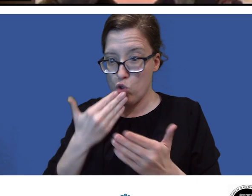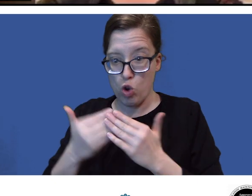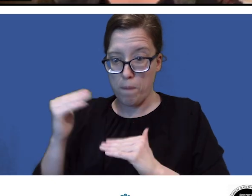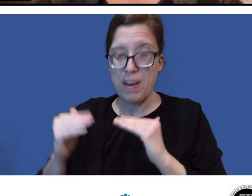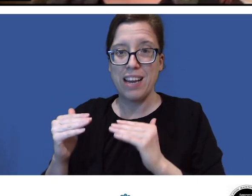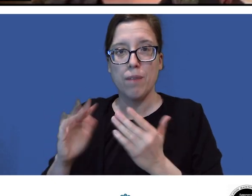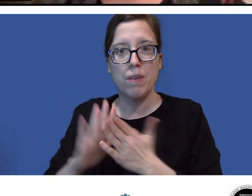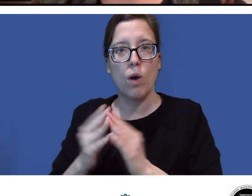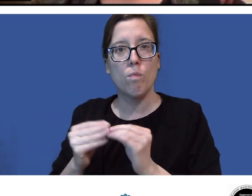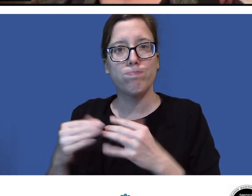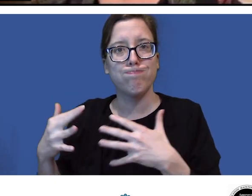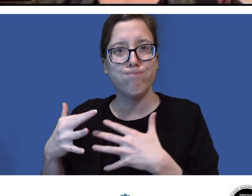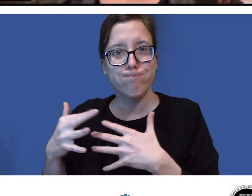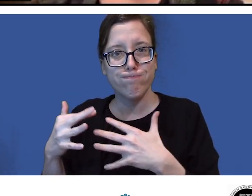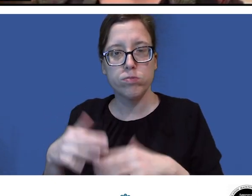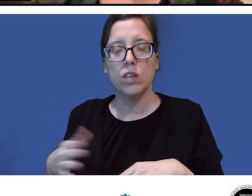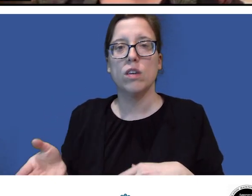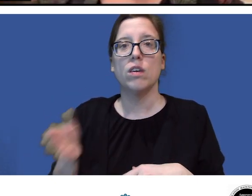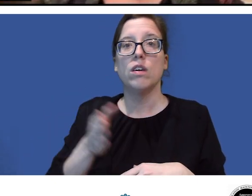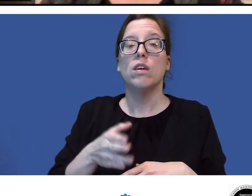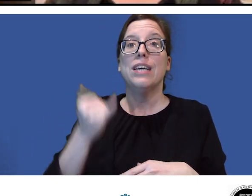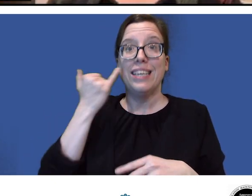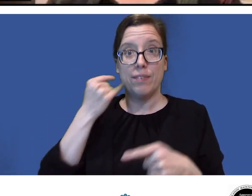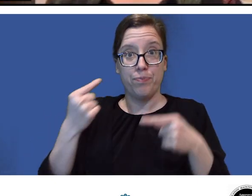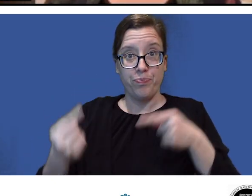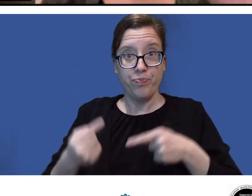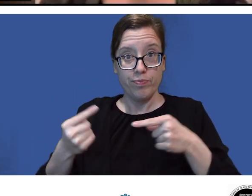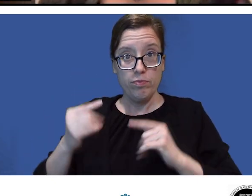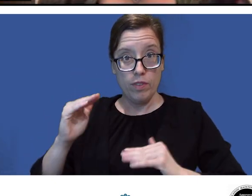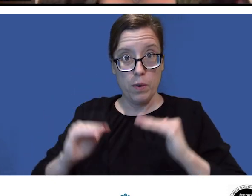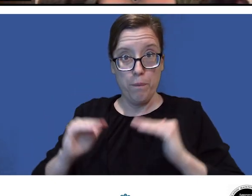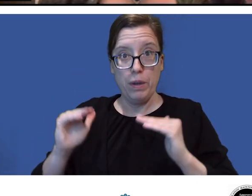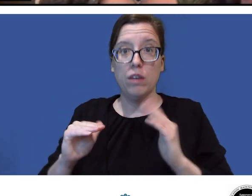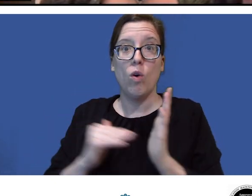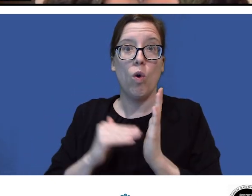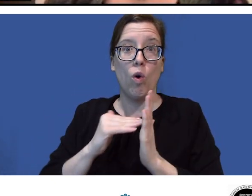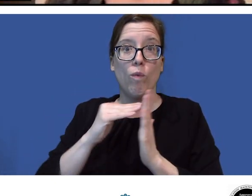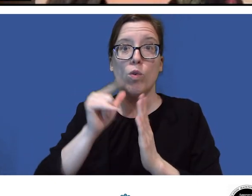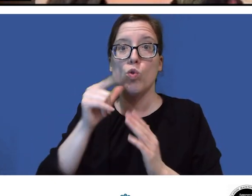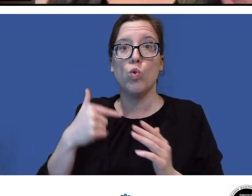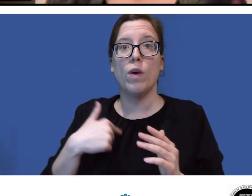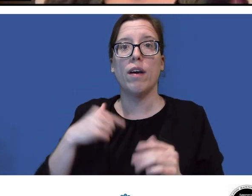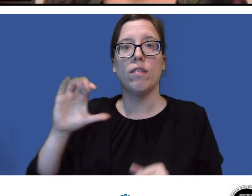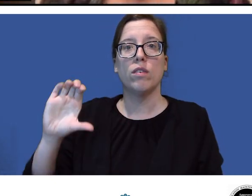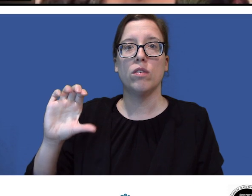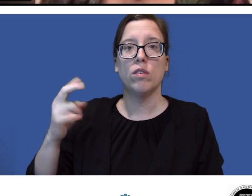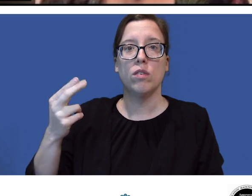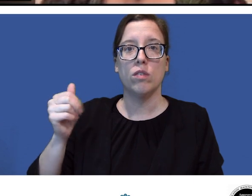for a lot of kids who have CHARGE Syndrome, they're most secure and safe when they're lying